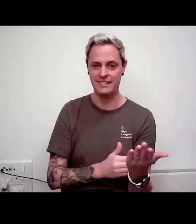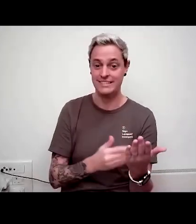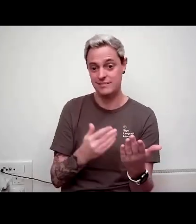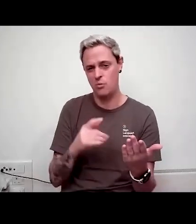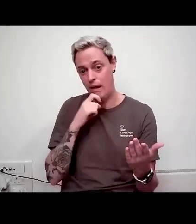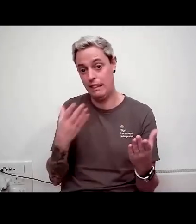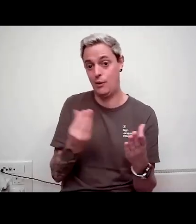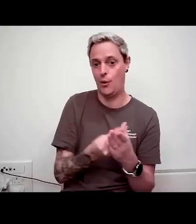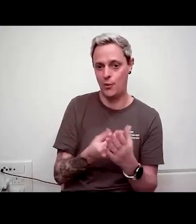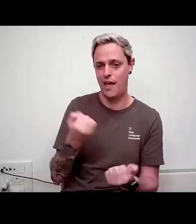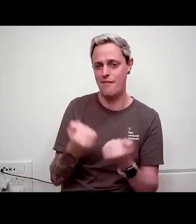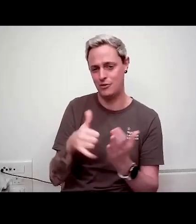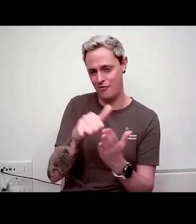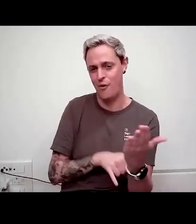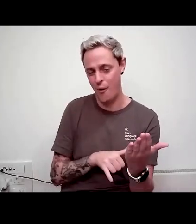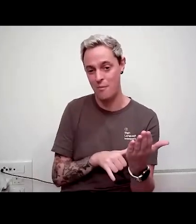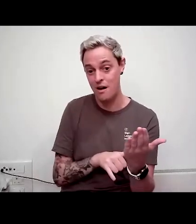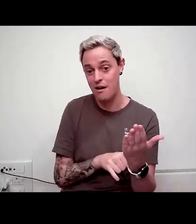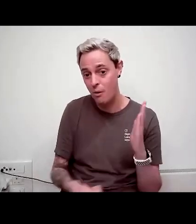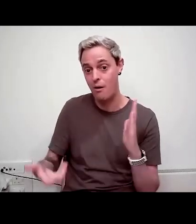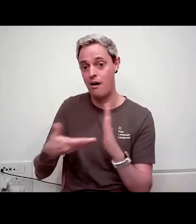although it will include some questions to hear from you. What you